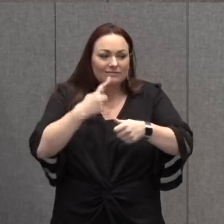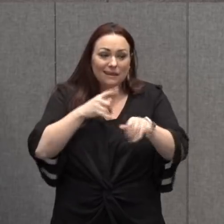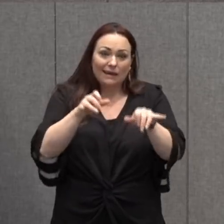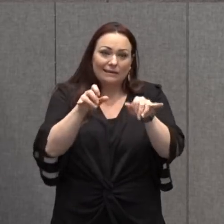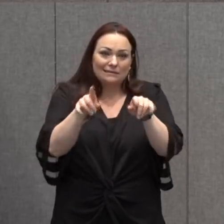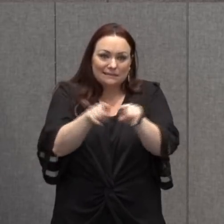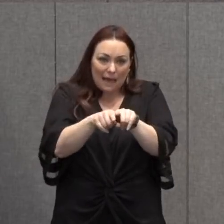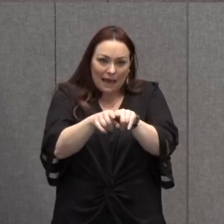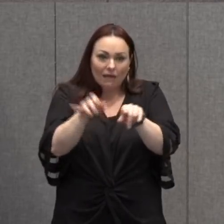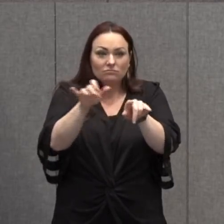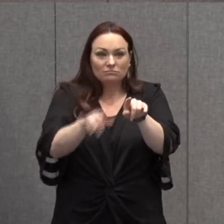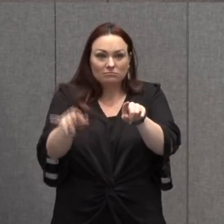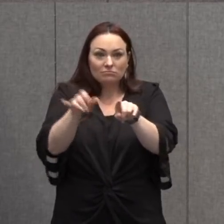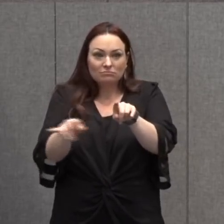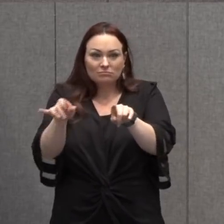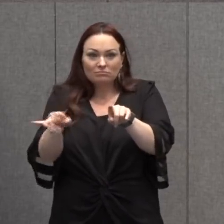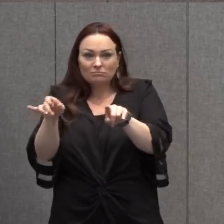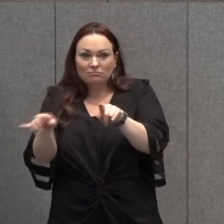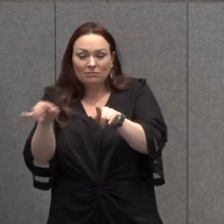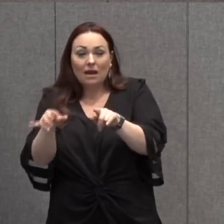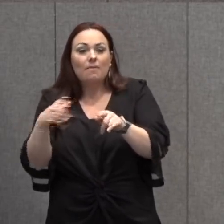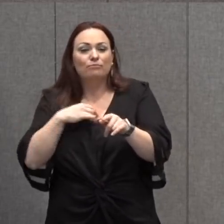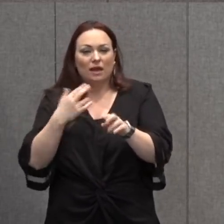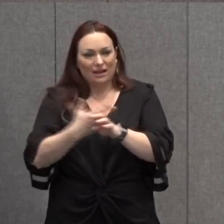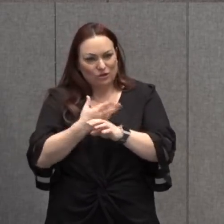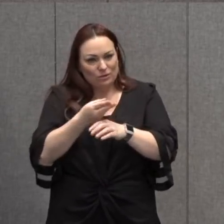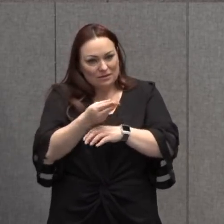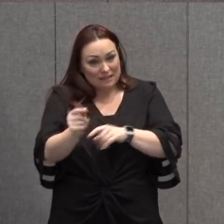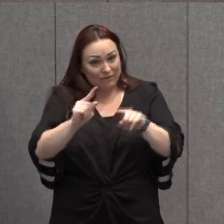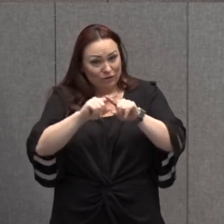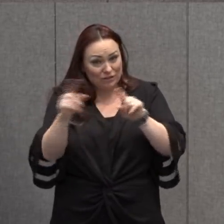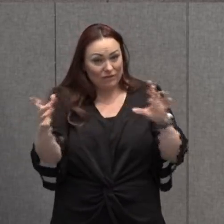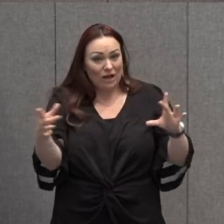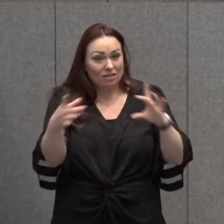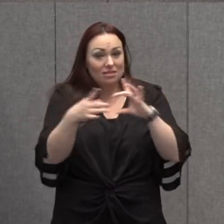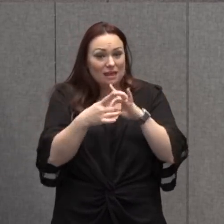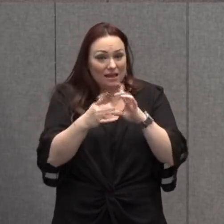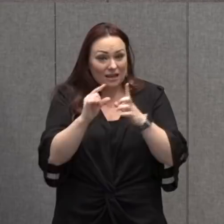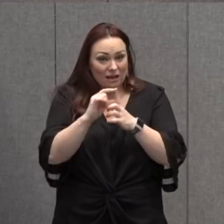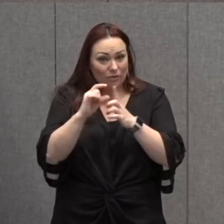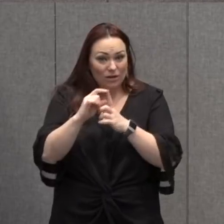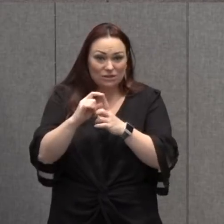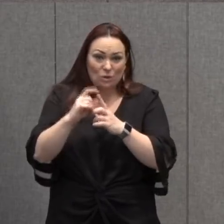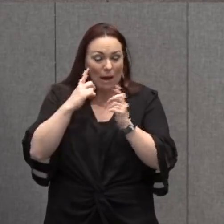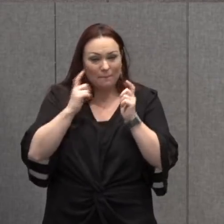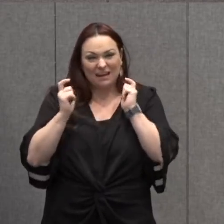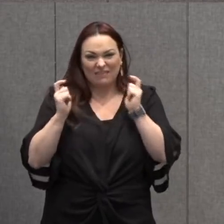I used several linking words in my report, so I'm gonna give this one a big old check mark.